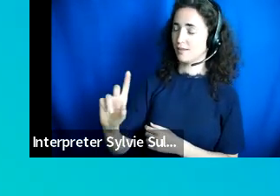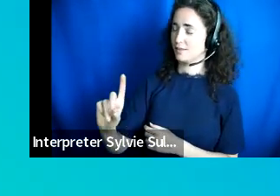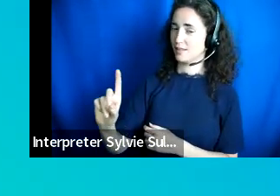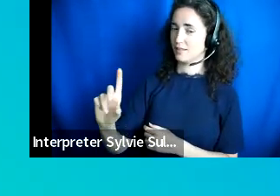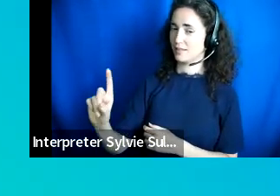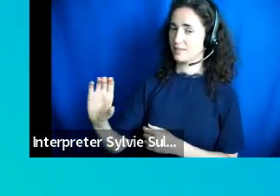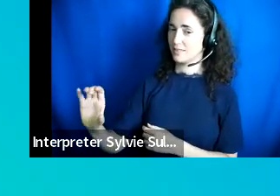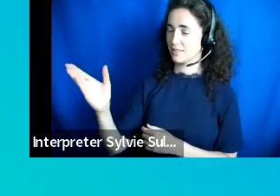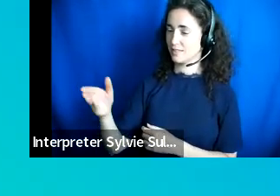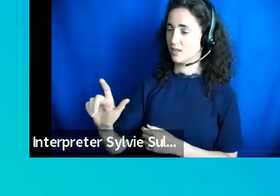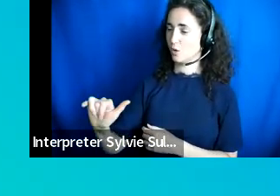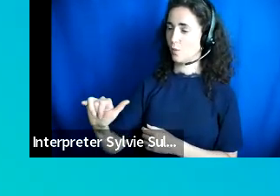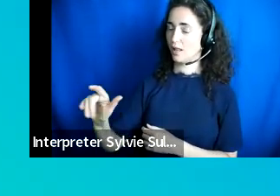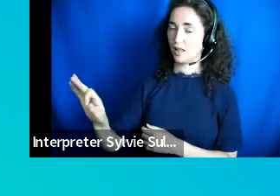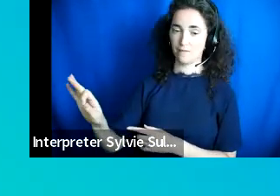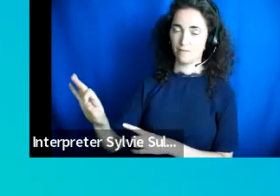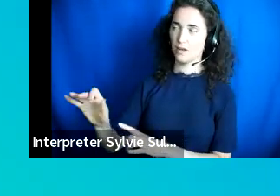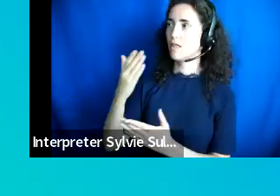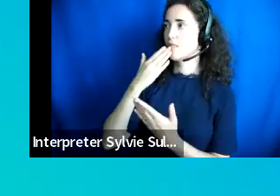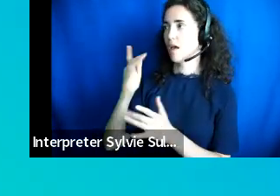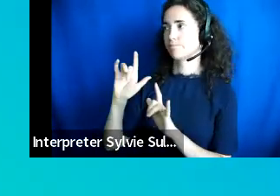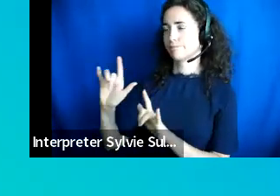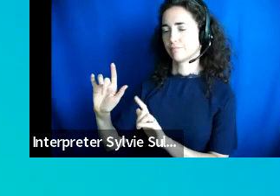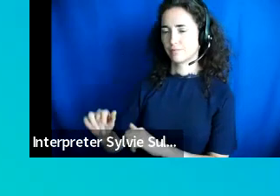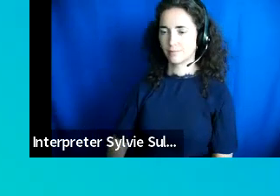Ddc: And whilela nicole.